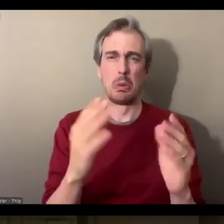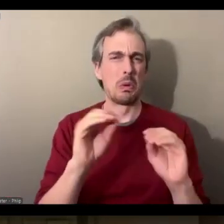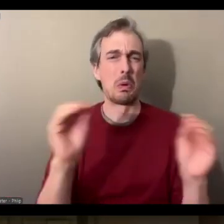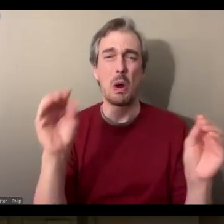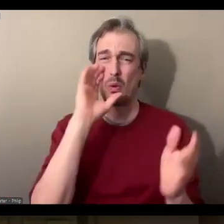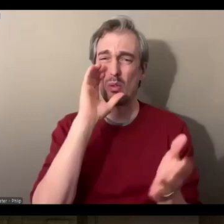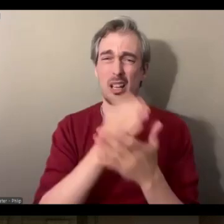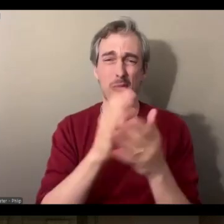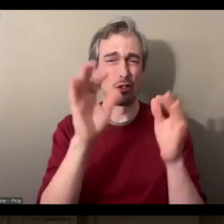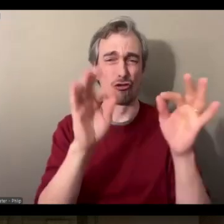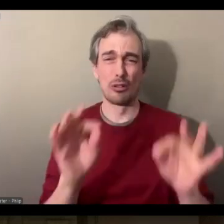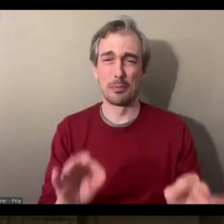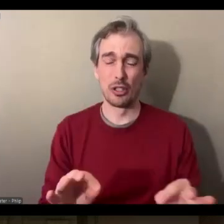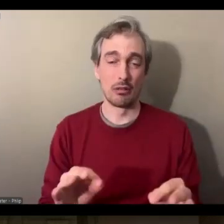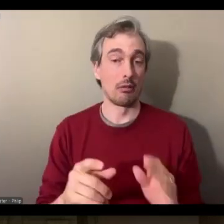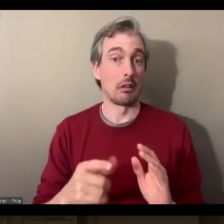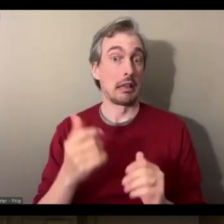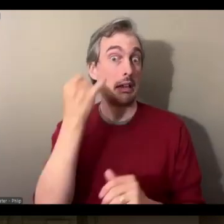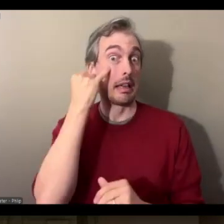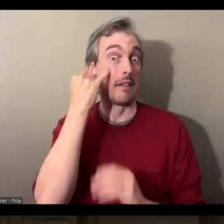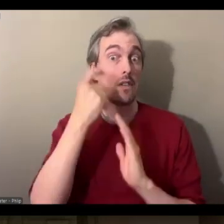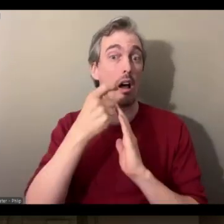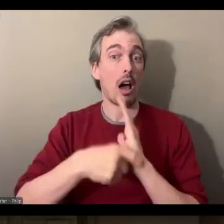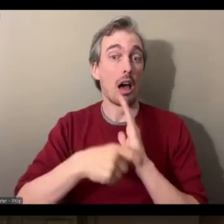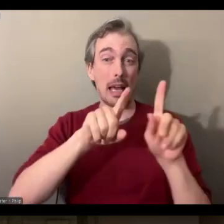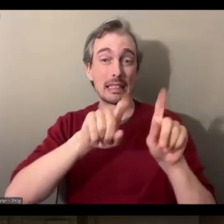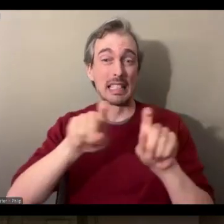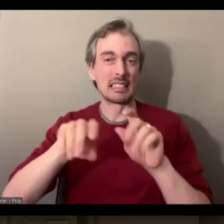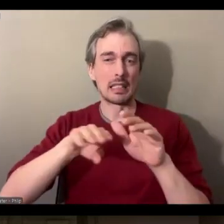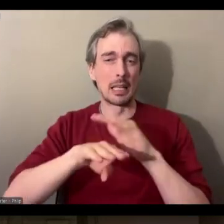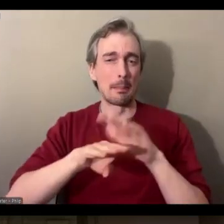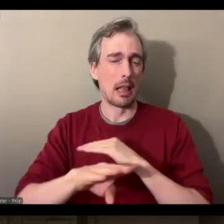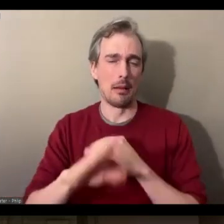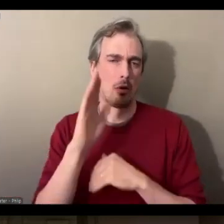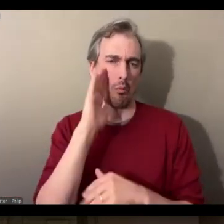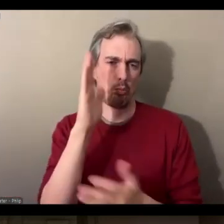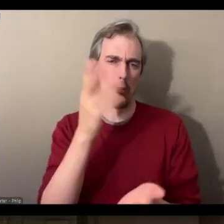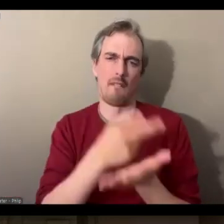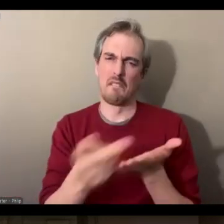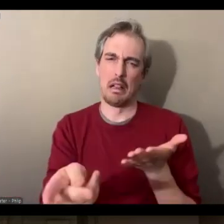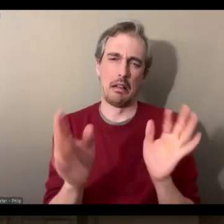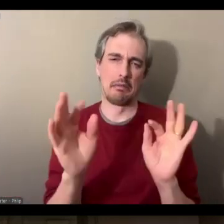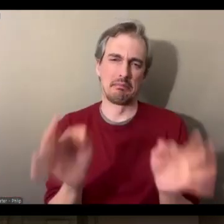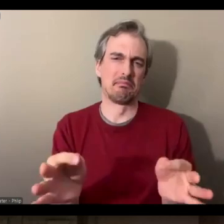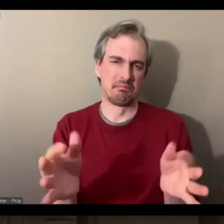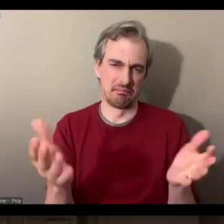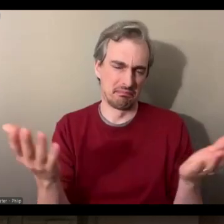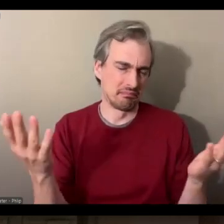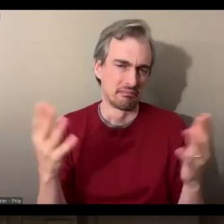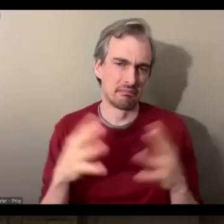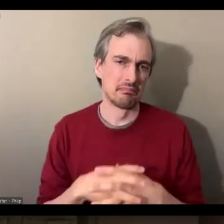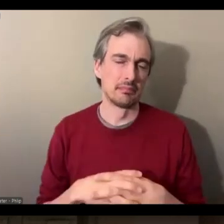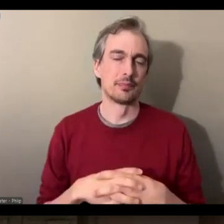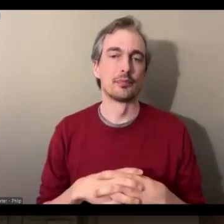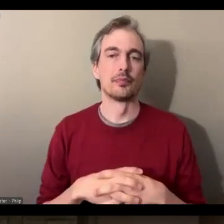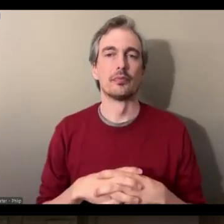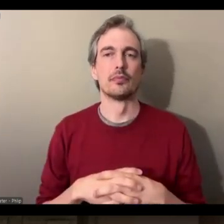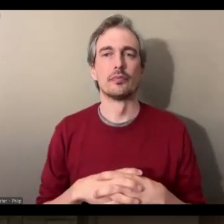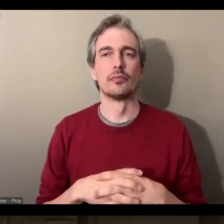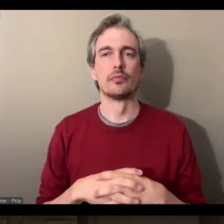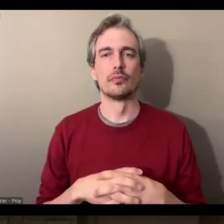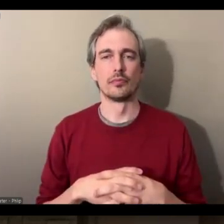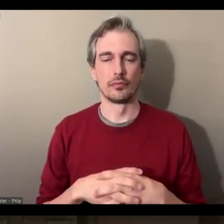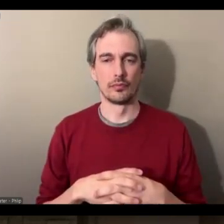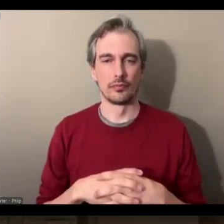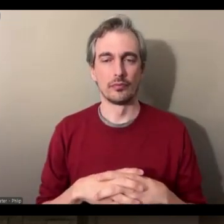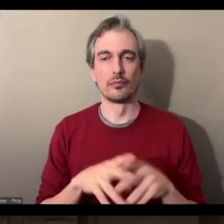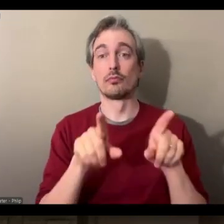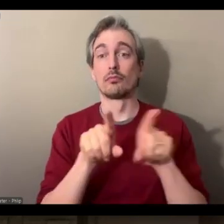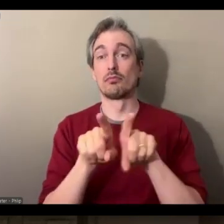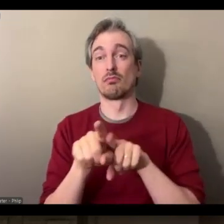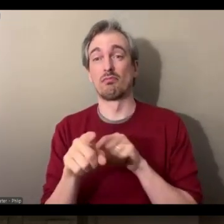you would place on it. We did not try. And it is really just there to conform to that